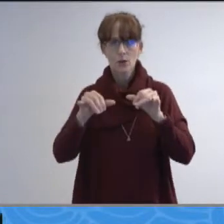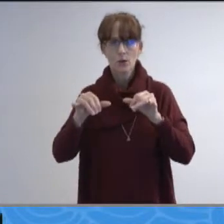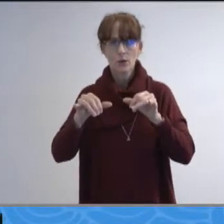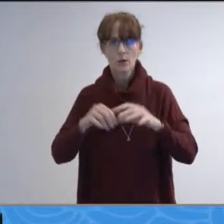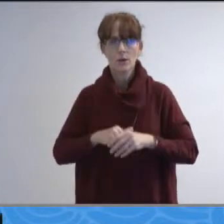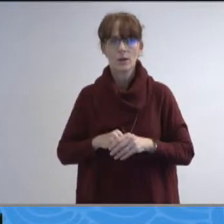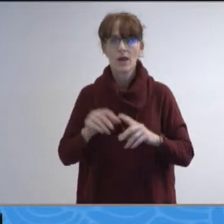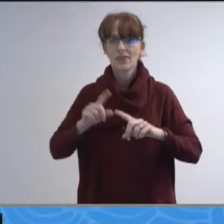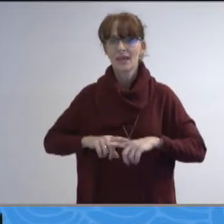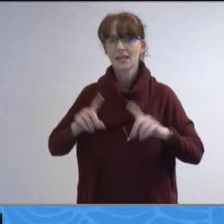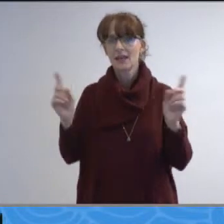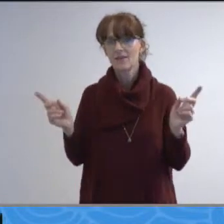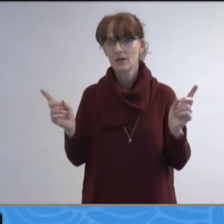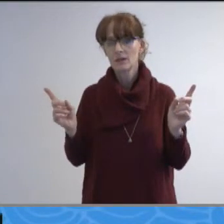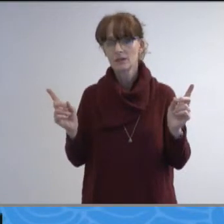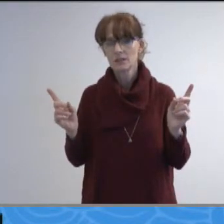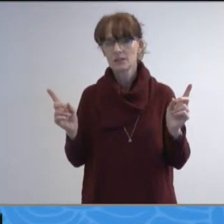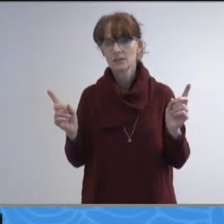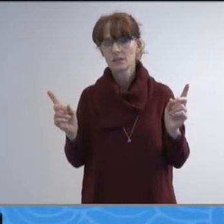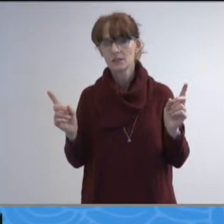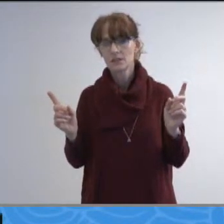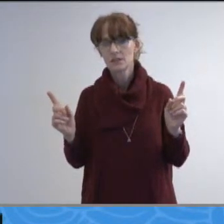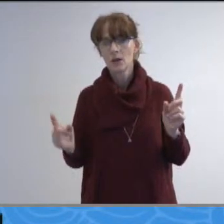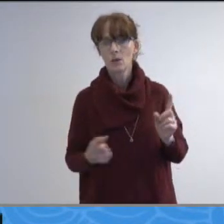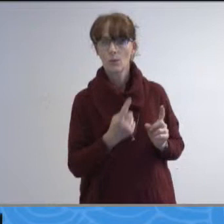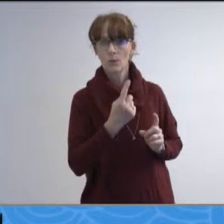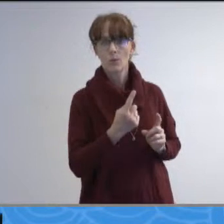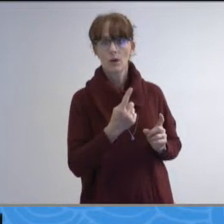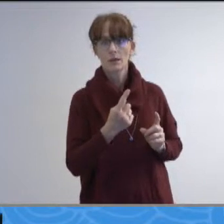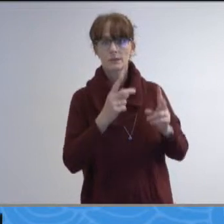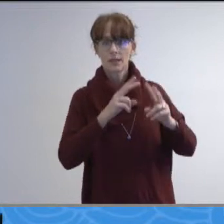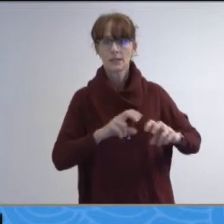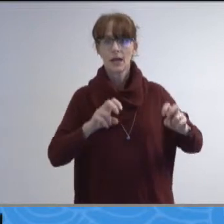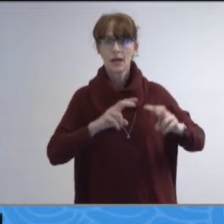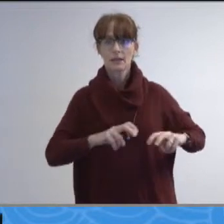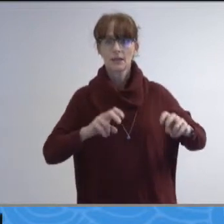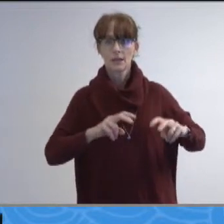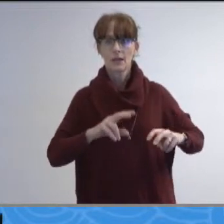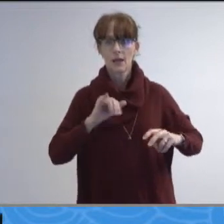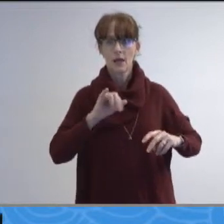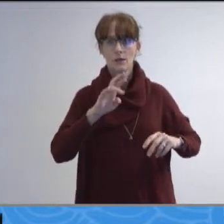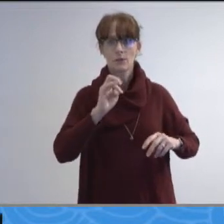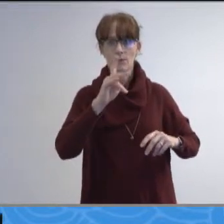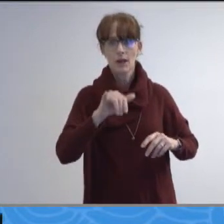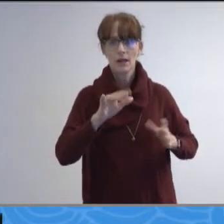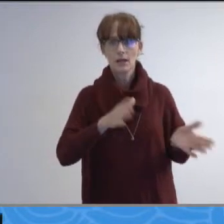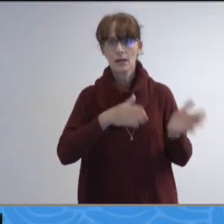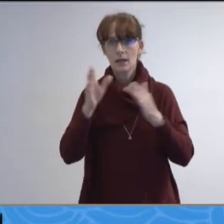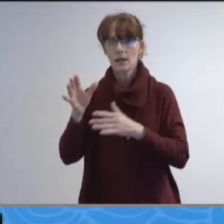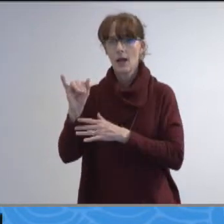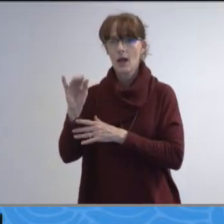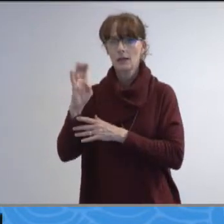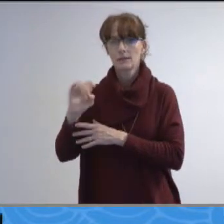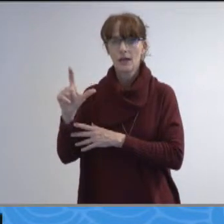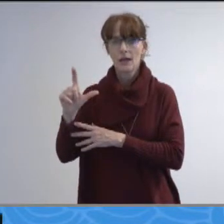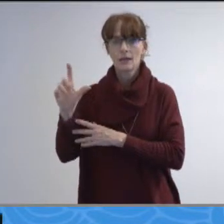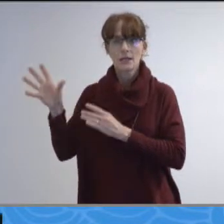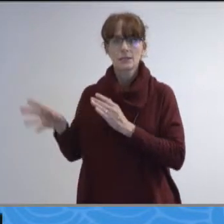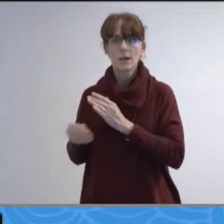So the difference is one is a Diagnostic, which is i-Ready and IXL is a supplement